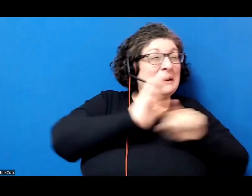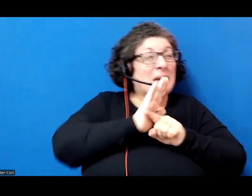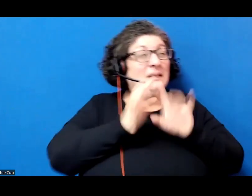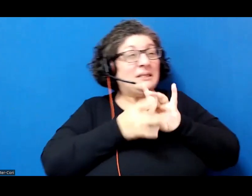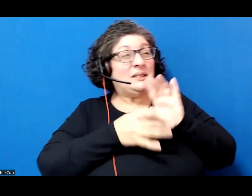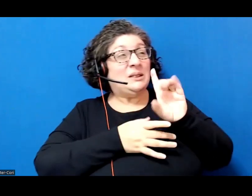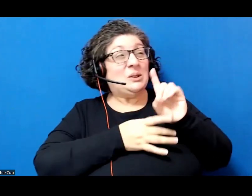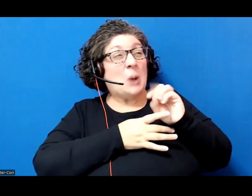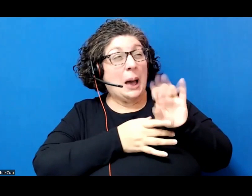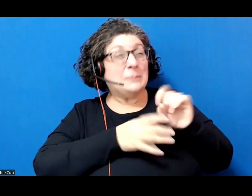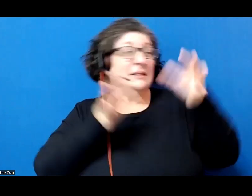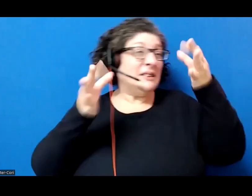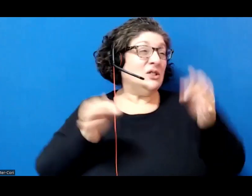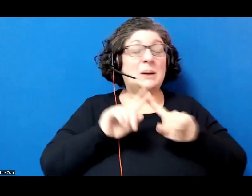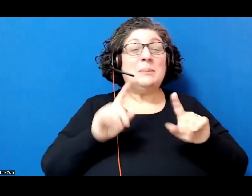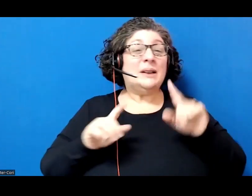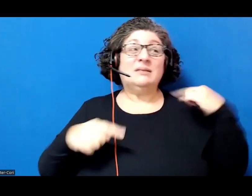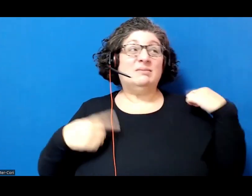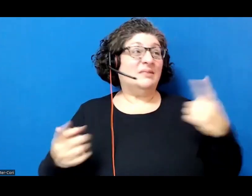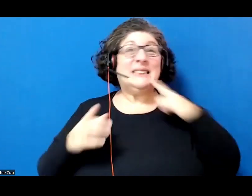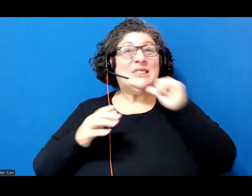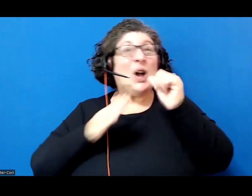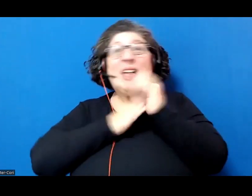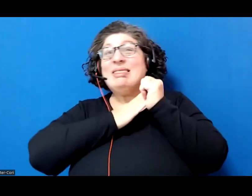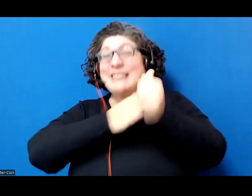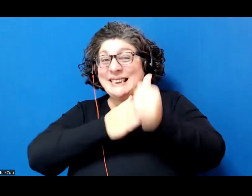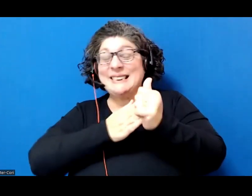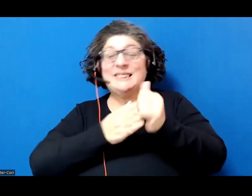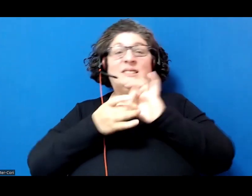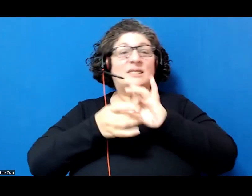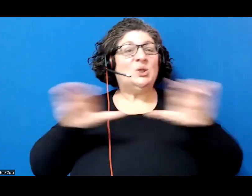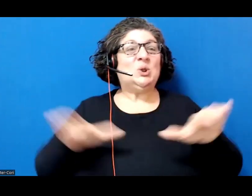But otherwise, he hasn't led in terms of doing access about the Court.